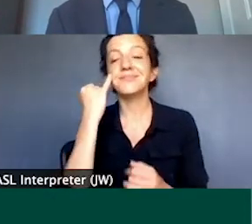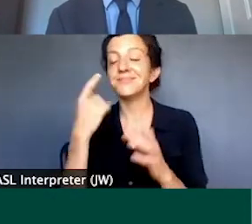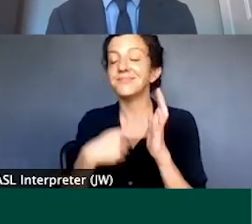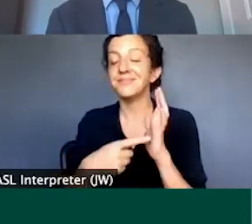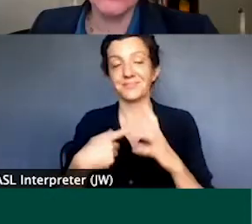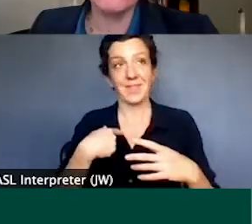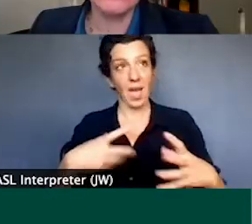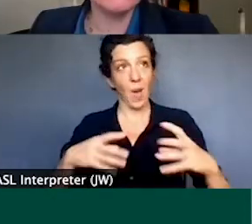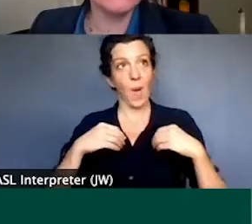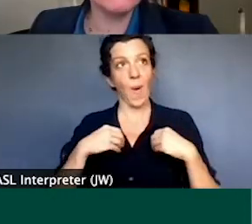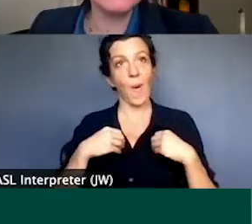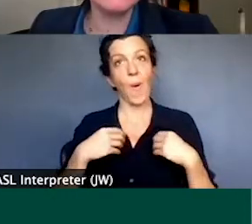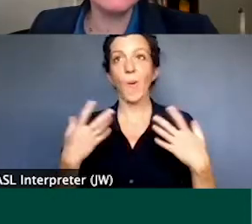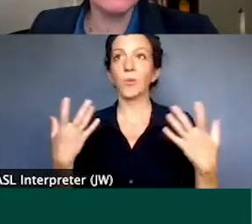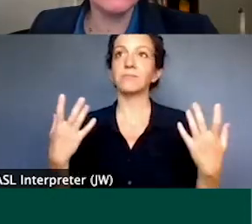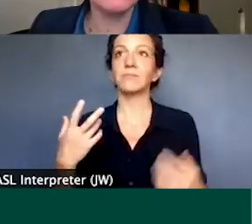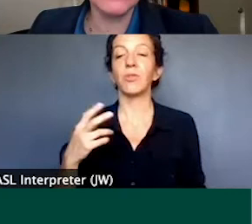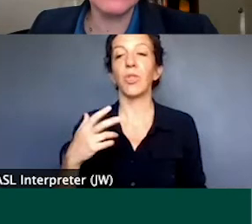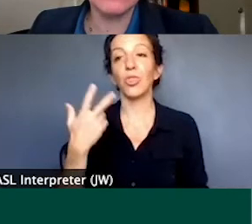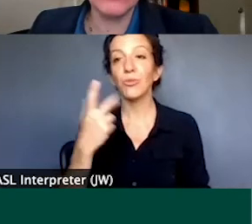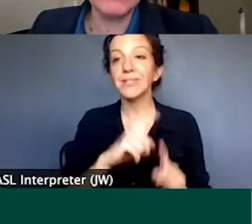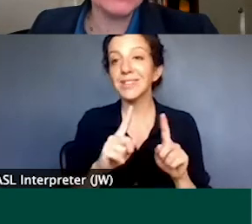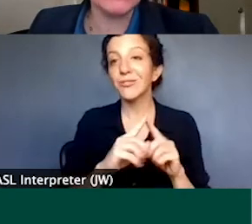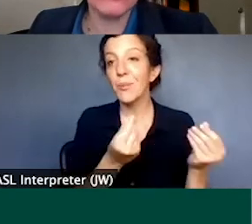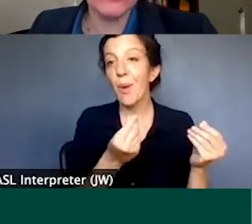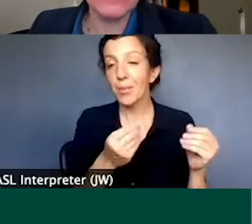Okay, so if an individual owned $3 million or less